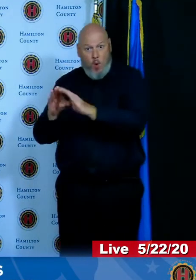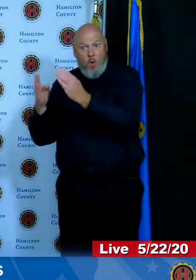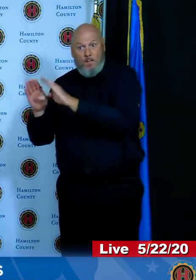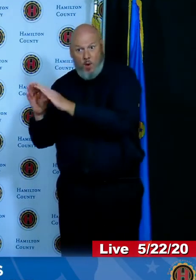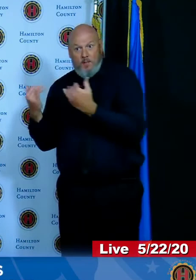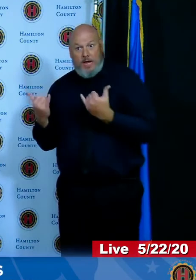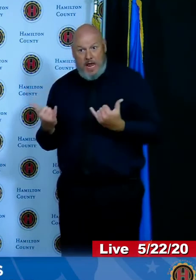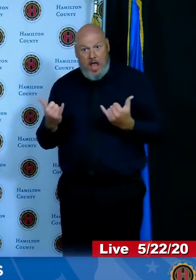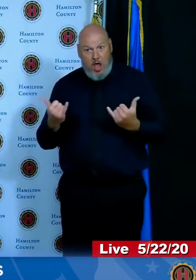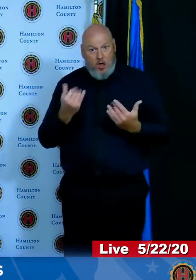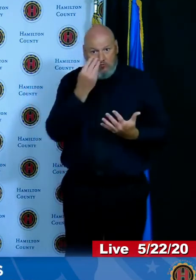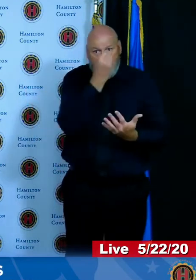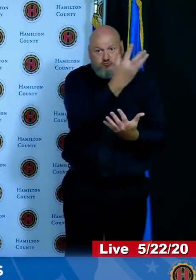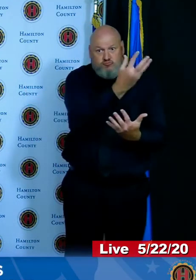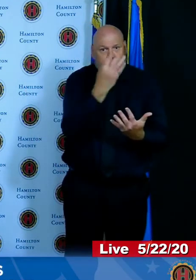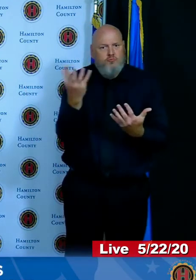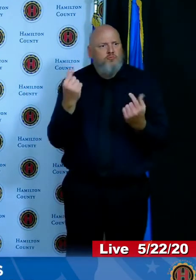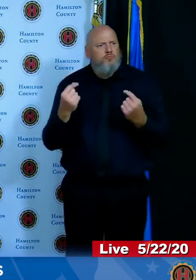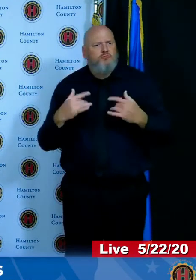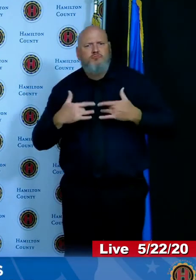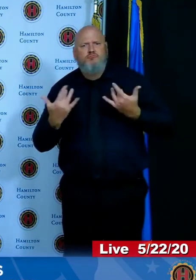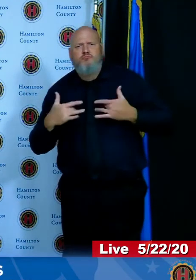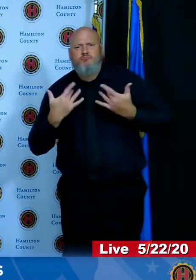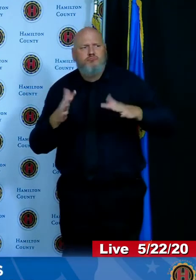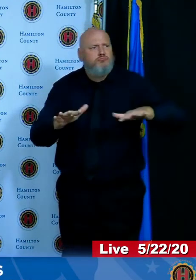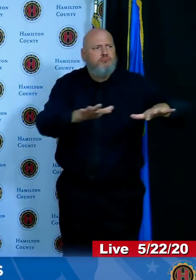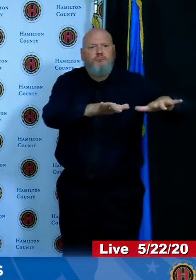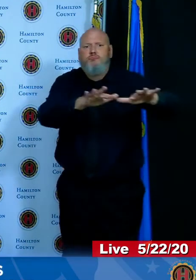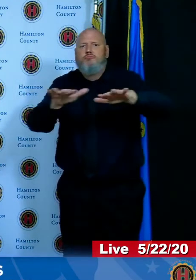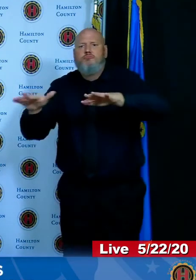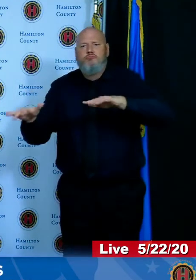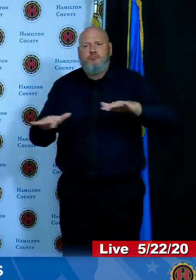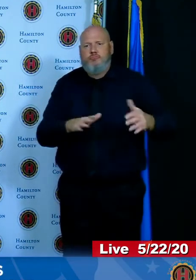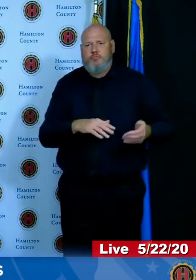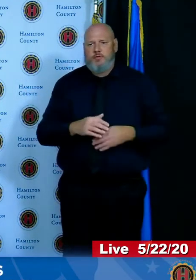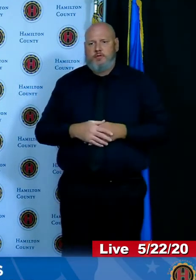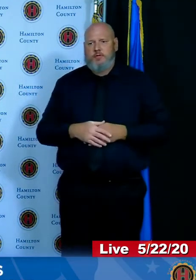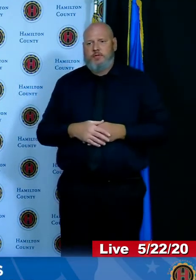also respects responsive to some of the questions that we get in the office so